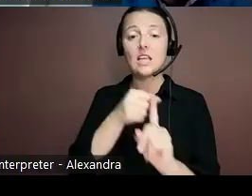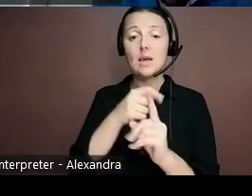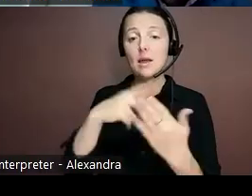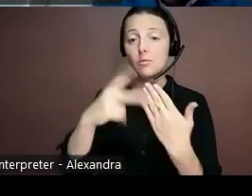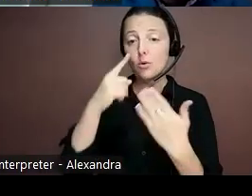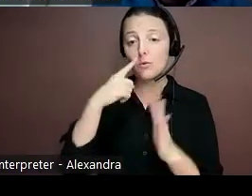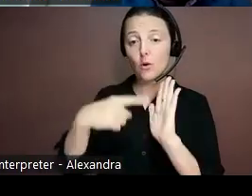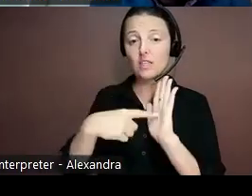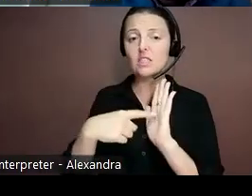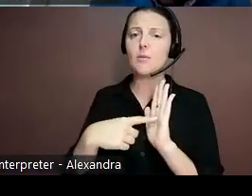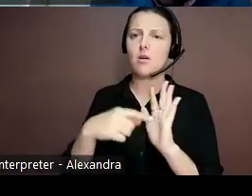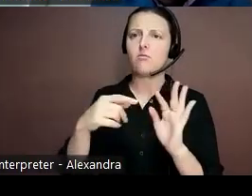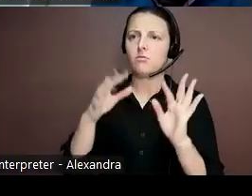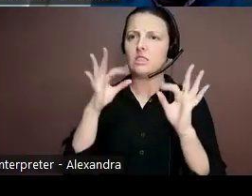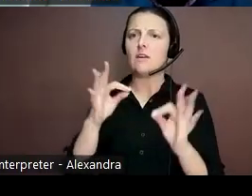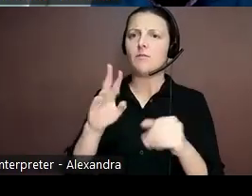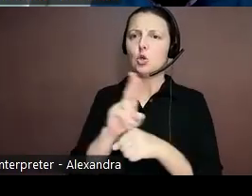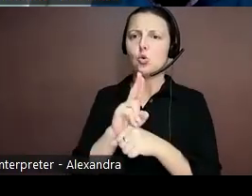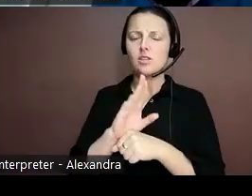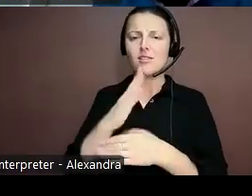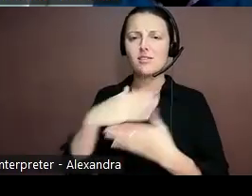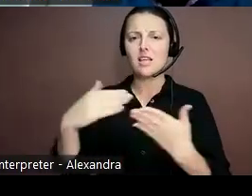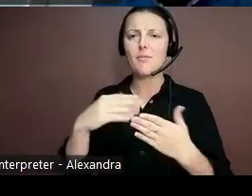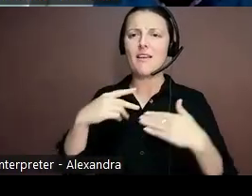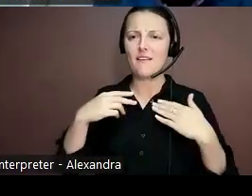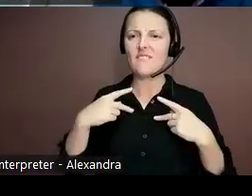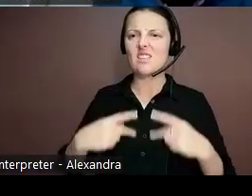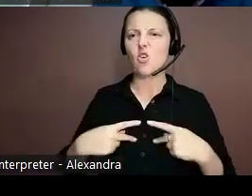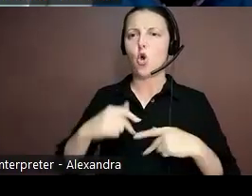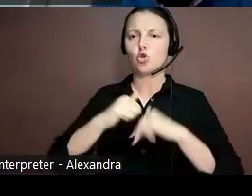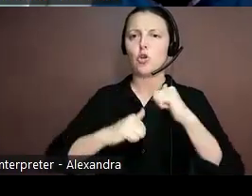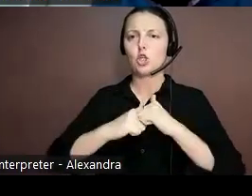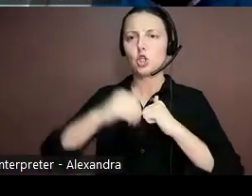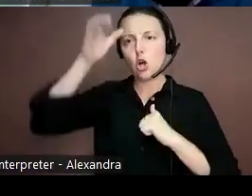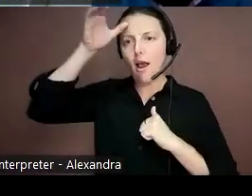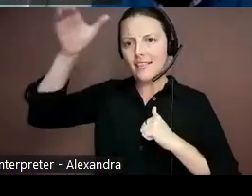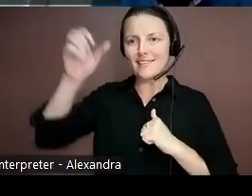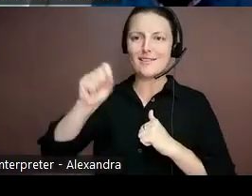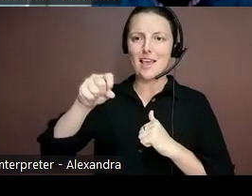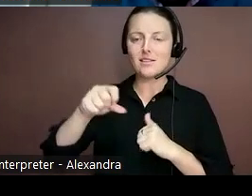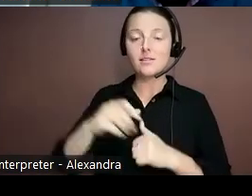um physical structure ideas. Definitely. Great. Well, thank you so much. We really appreciate